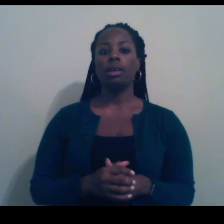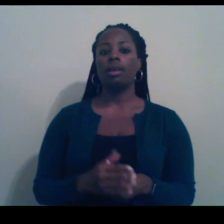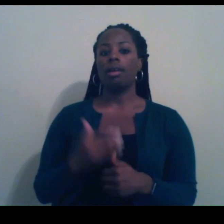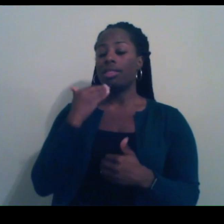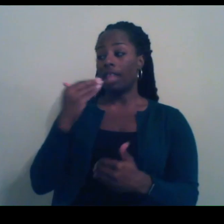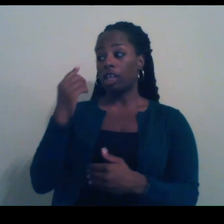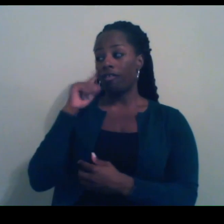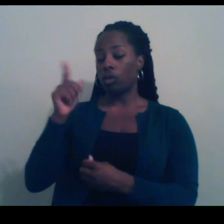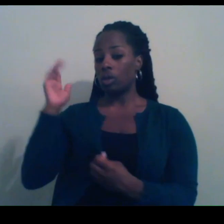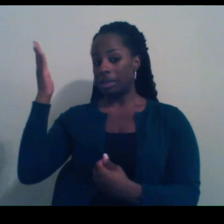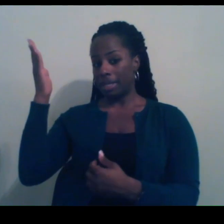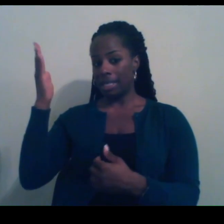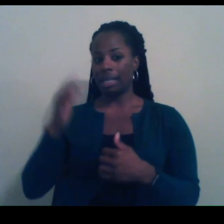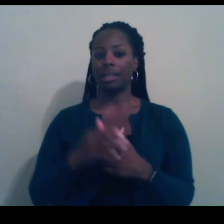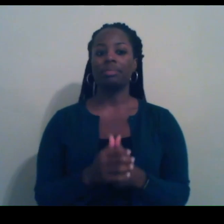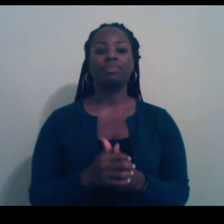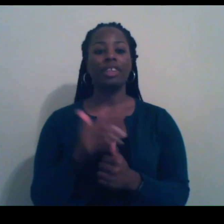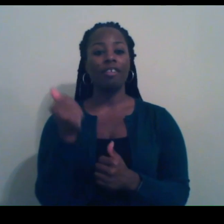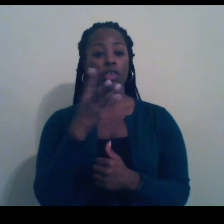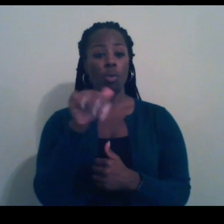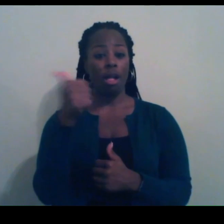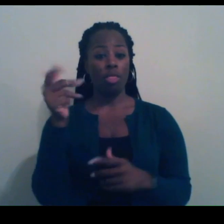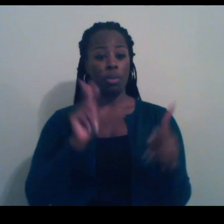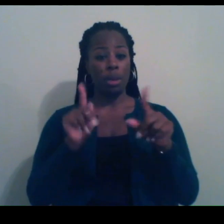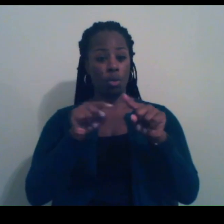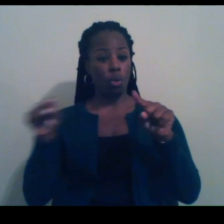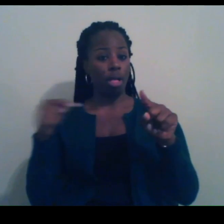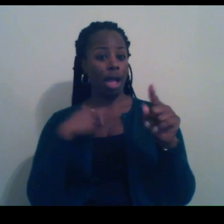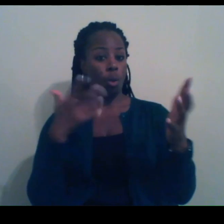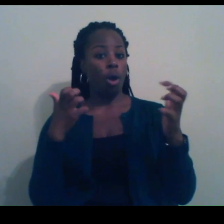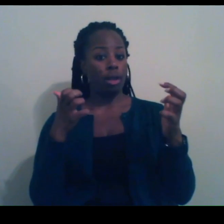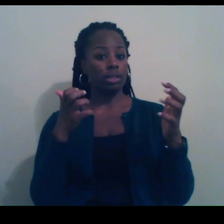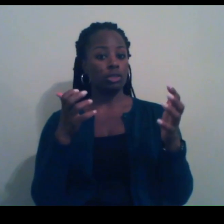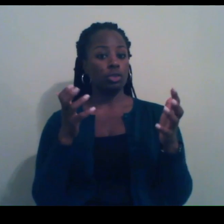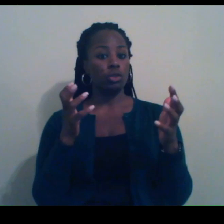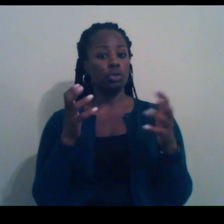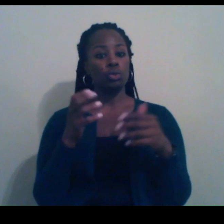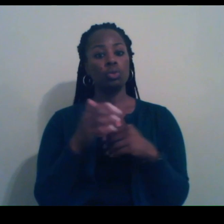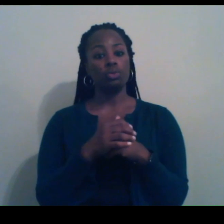couple other members of our team Tony Fauci